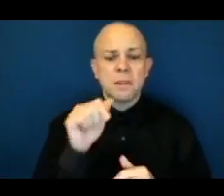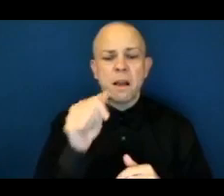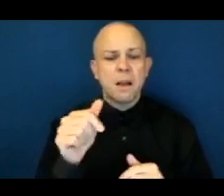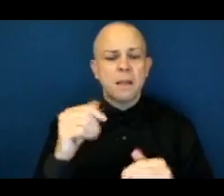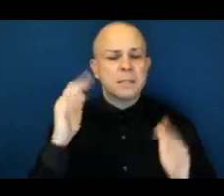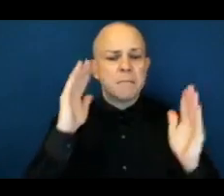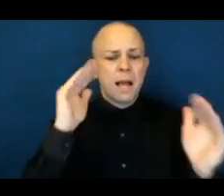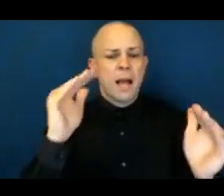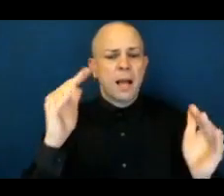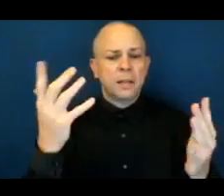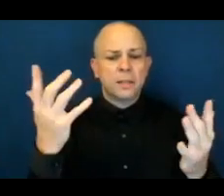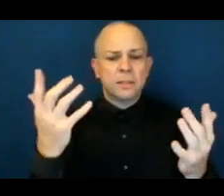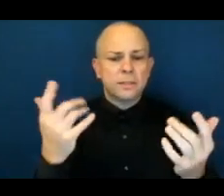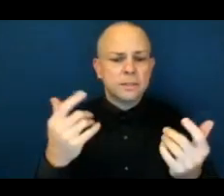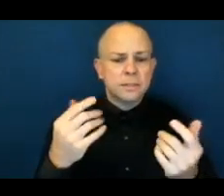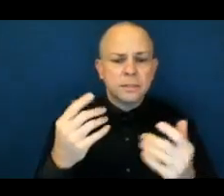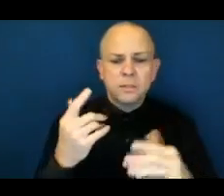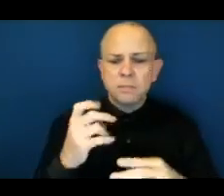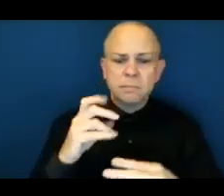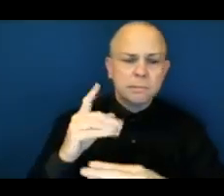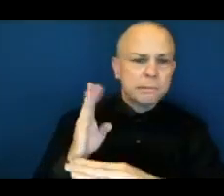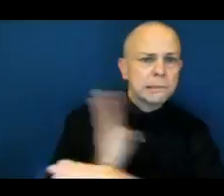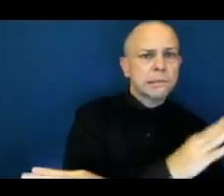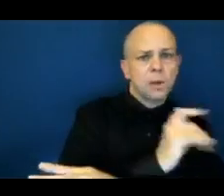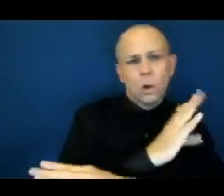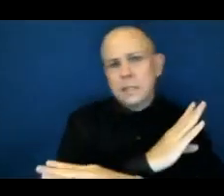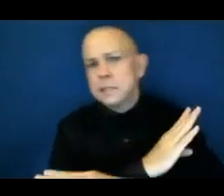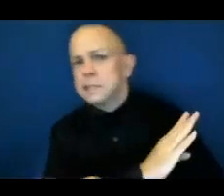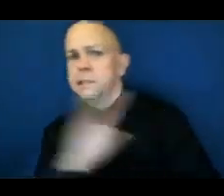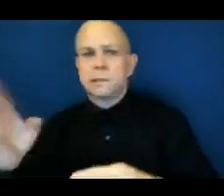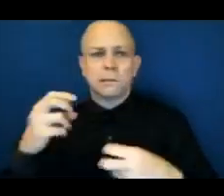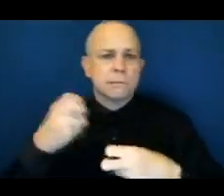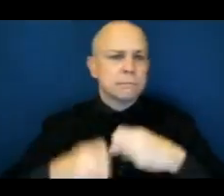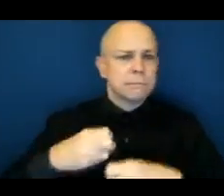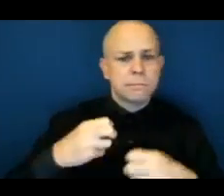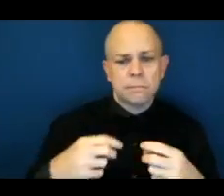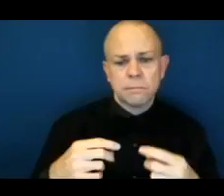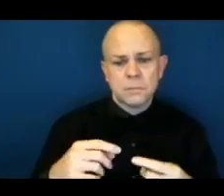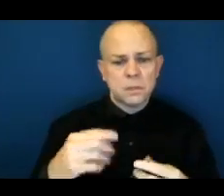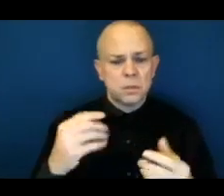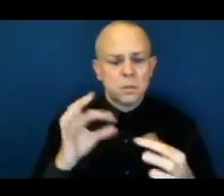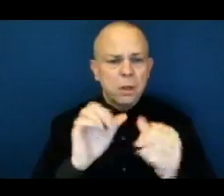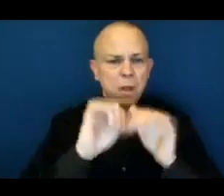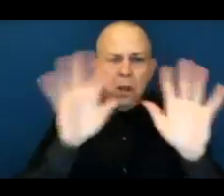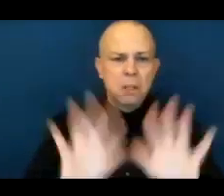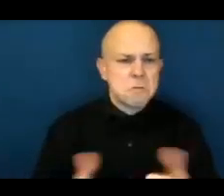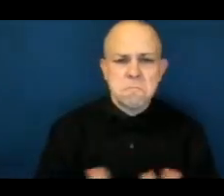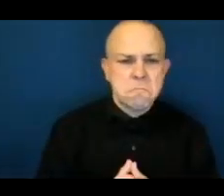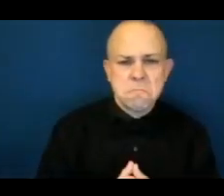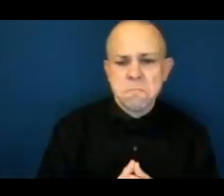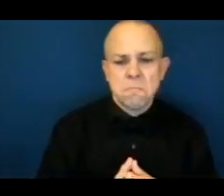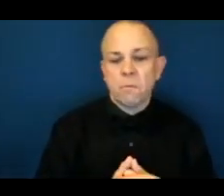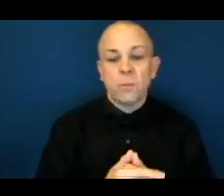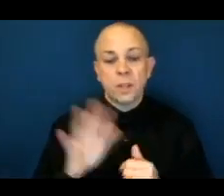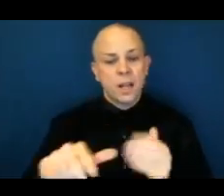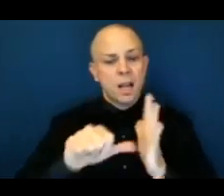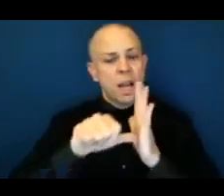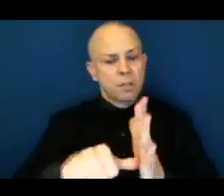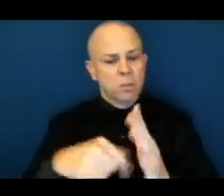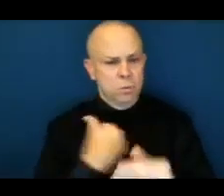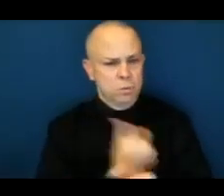conditions so really good news all around and again i just want to stress we'll be keeping a really close eye just to make sure we won't see